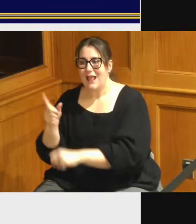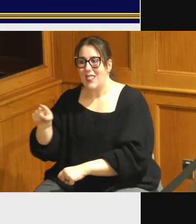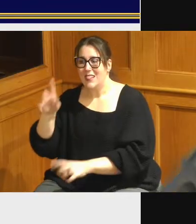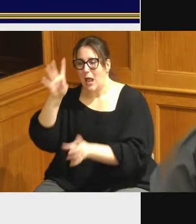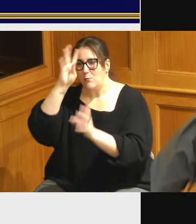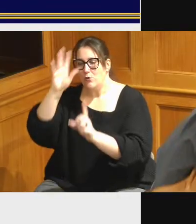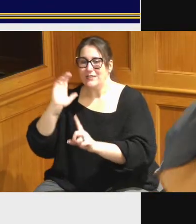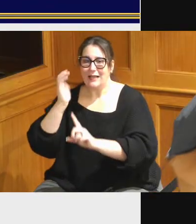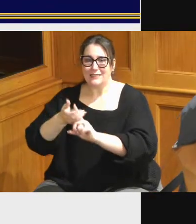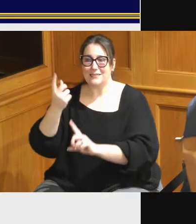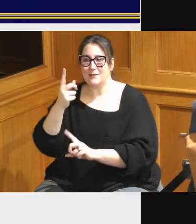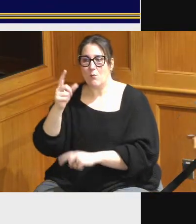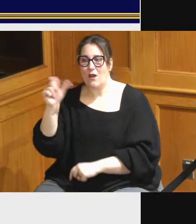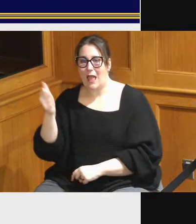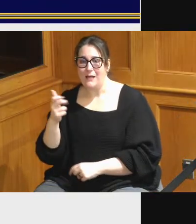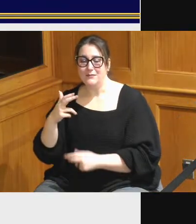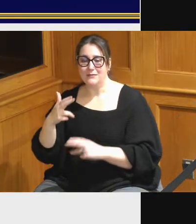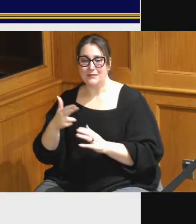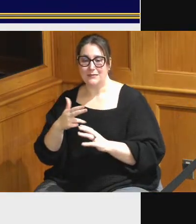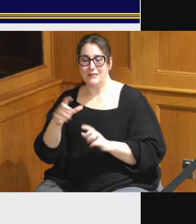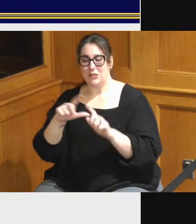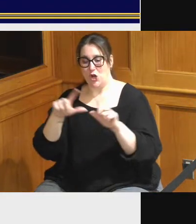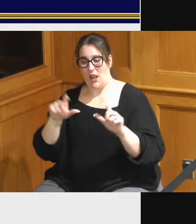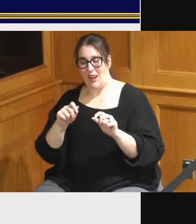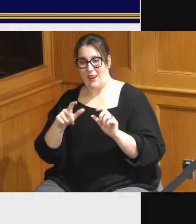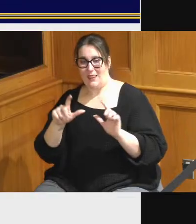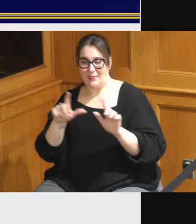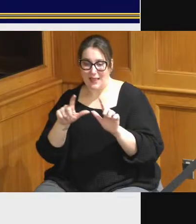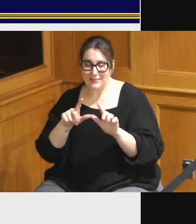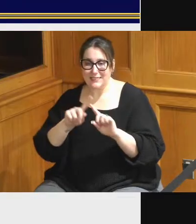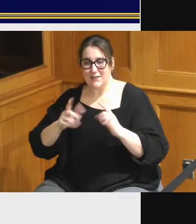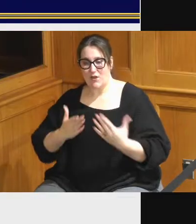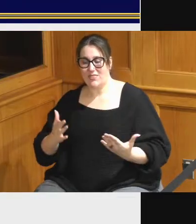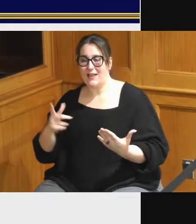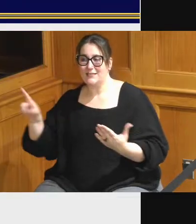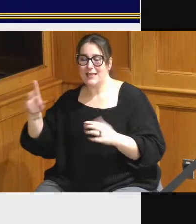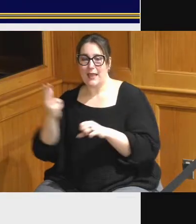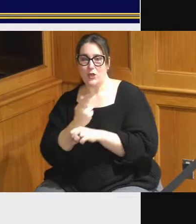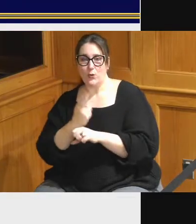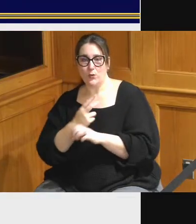They're using somebody else's driver's license, things like that. And this allows us to put a